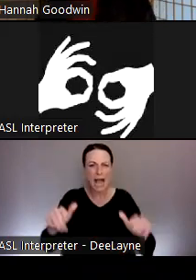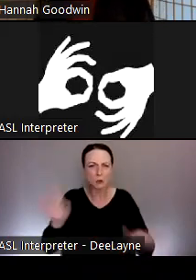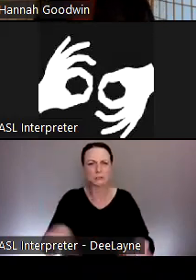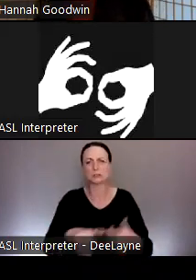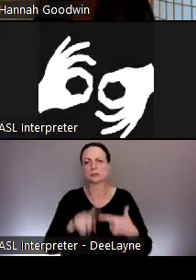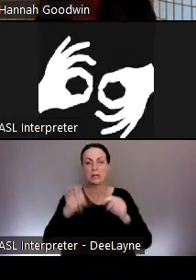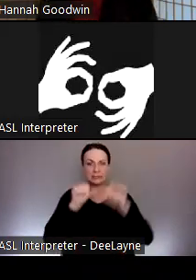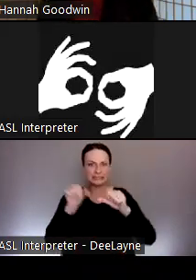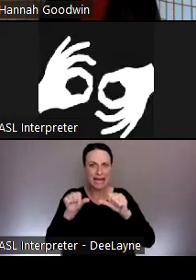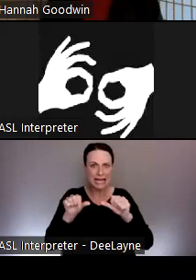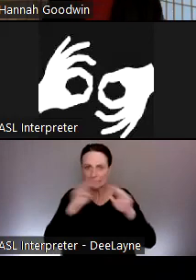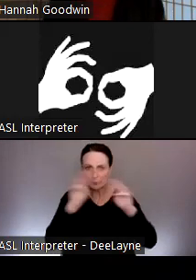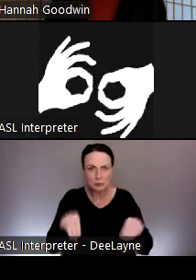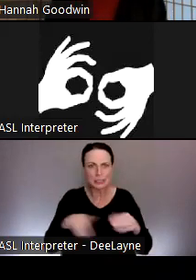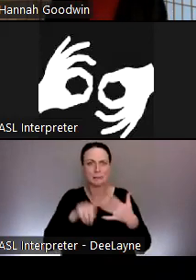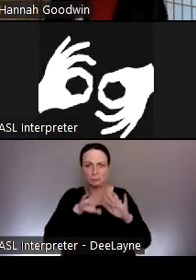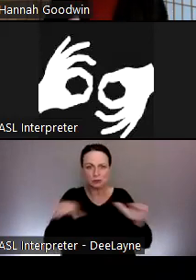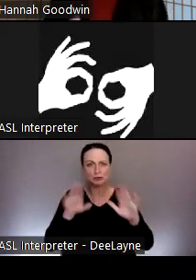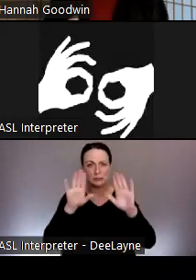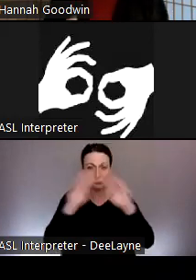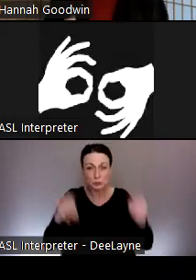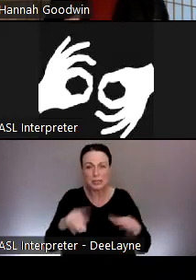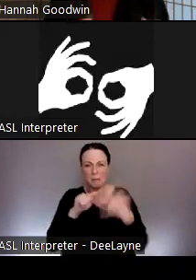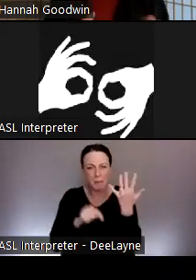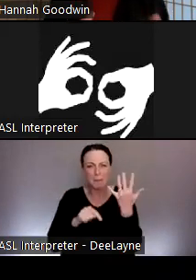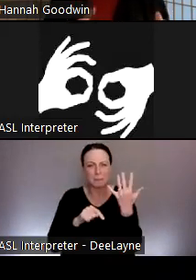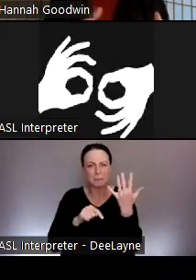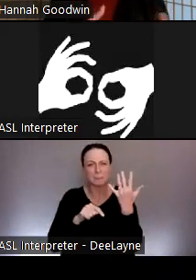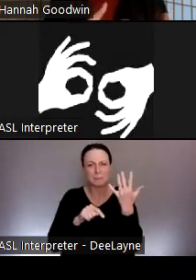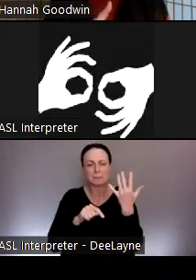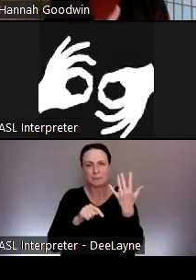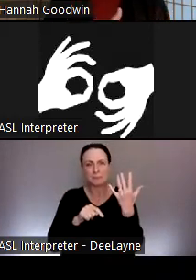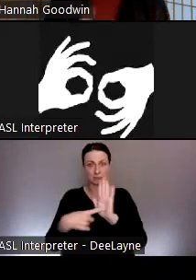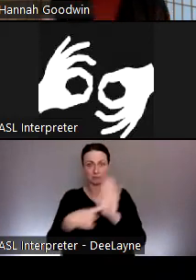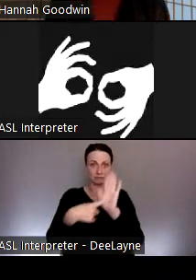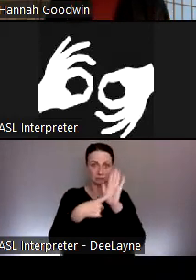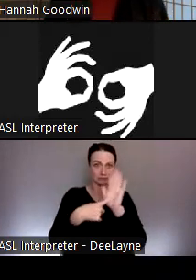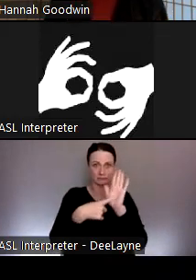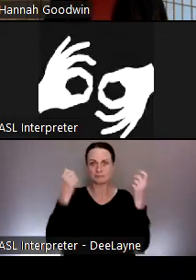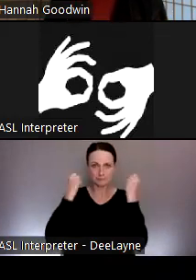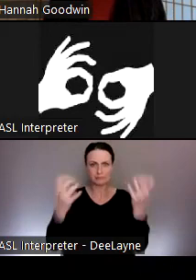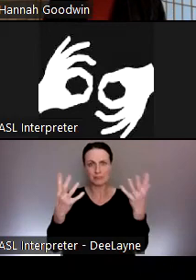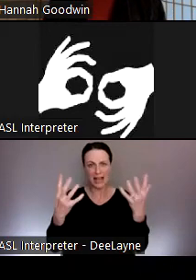and a children's museum, where you have multiple venues represented,